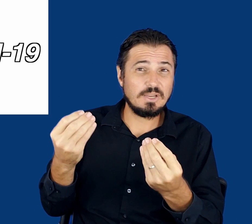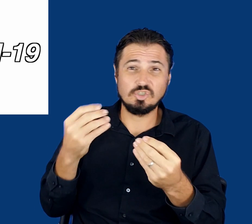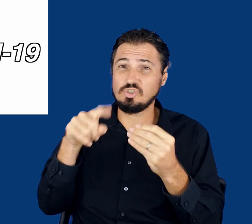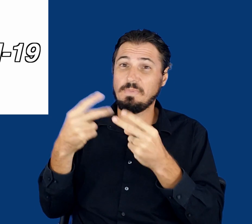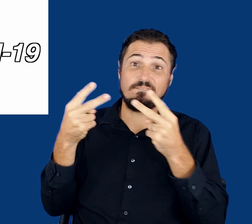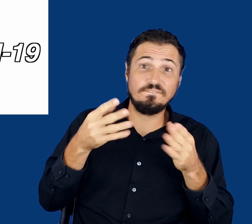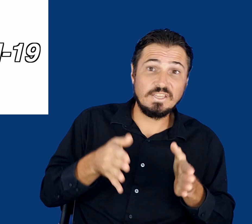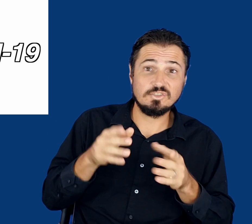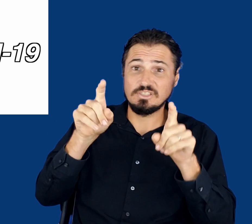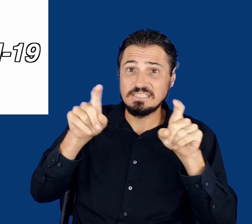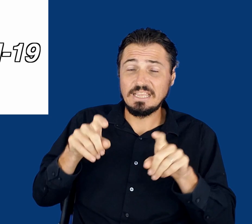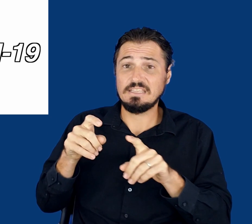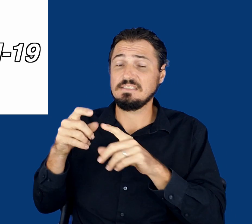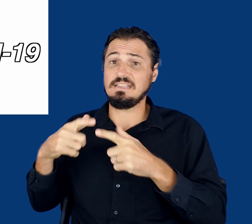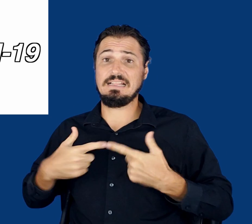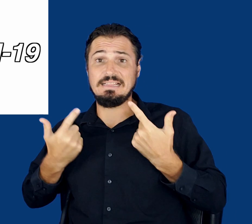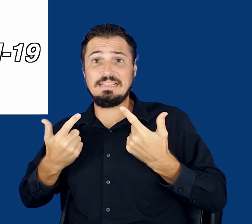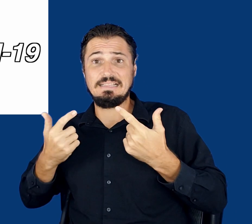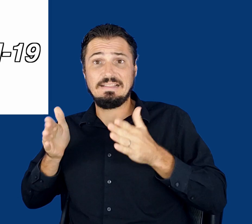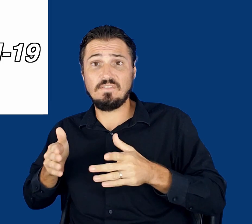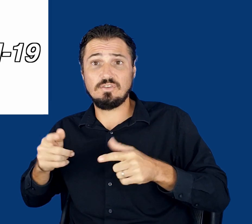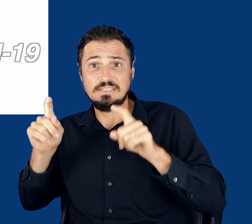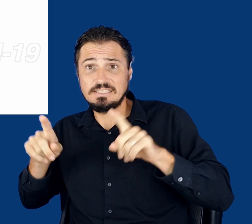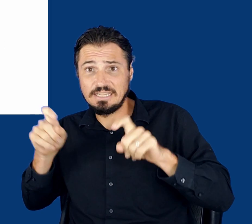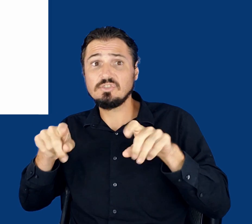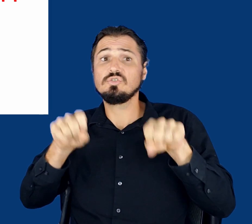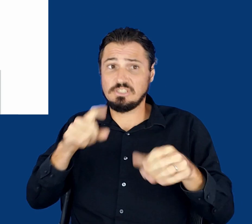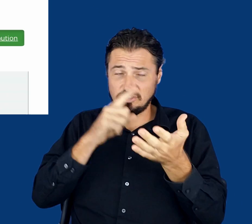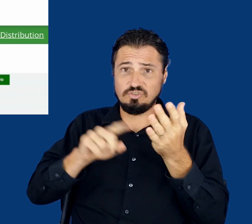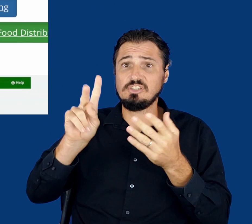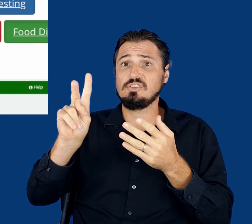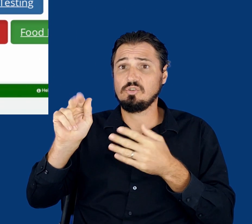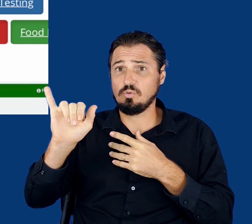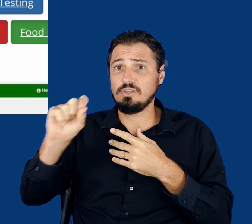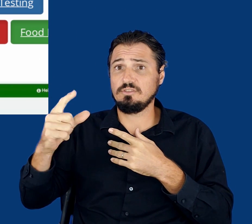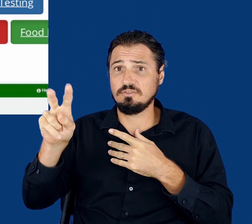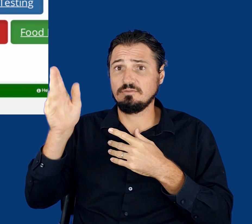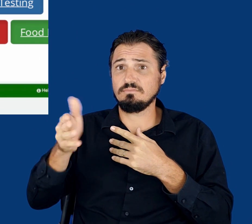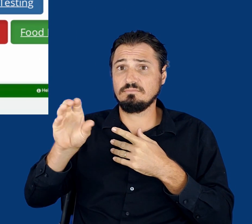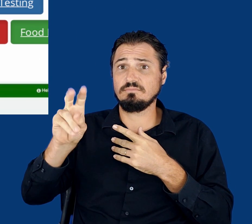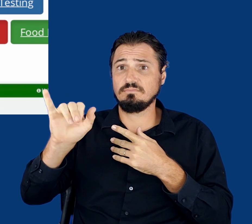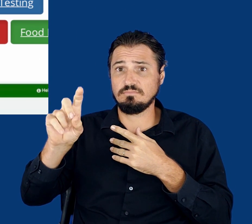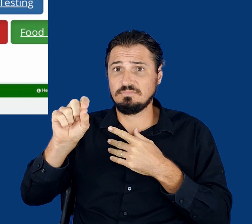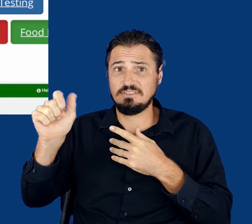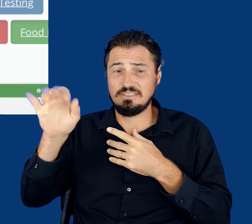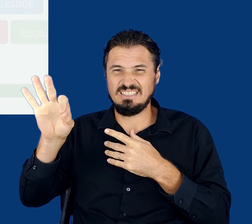please visit Kauai.gov/covid-19 and click on one of the Post-Travel Testing buttons